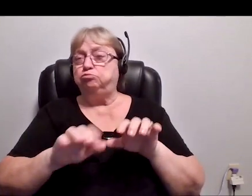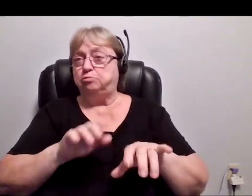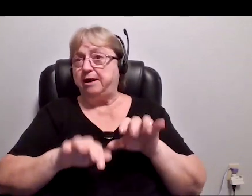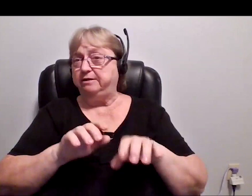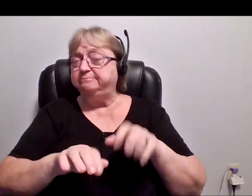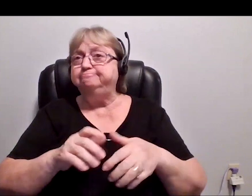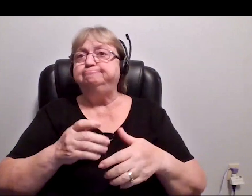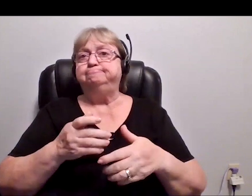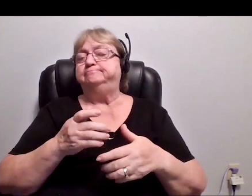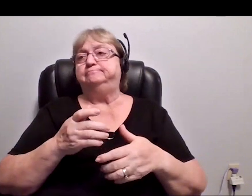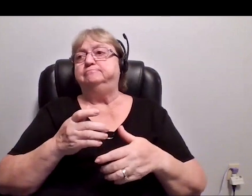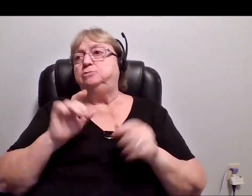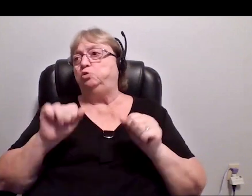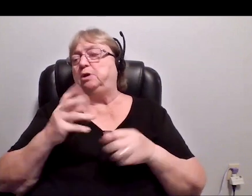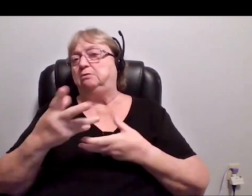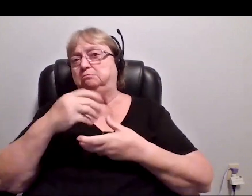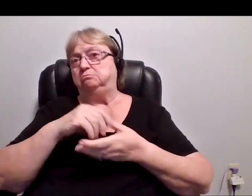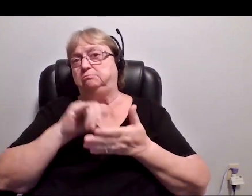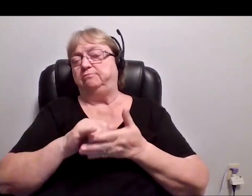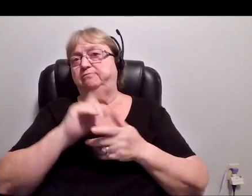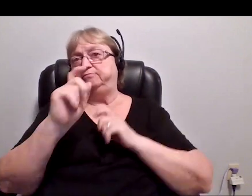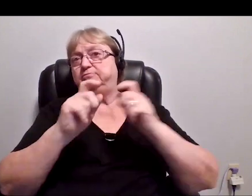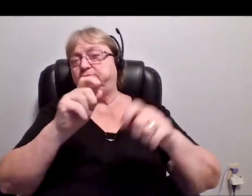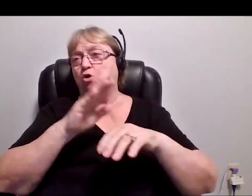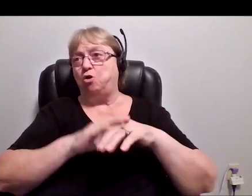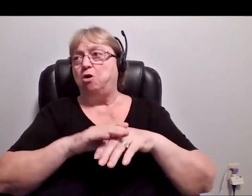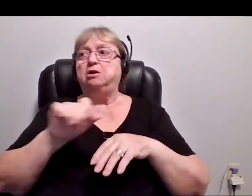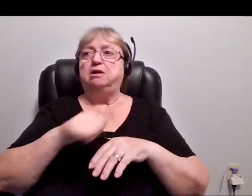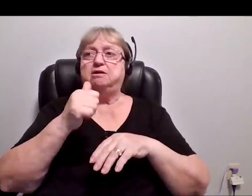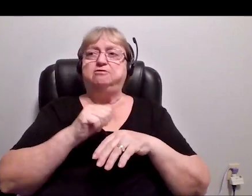to include those donations on future shipping pallets.